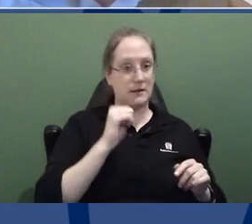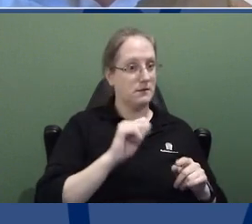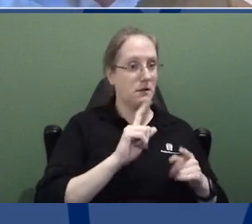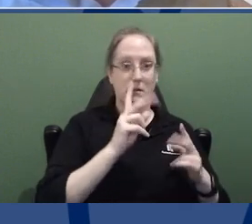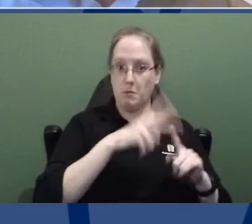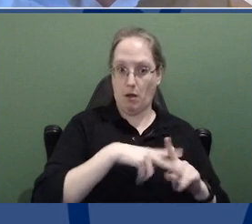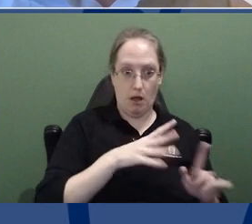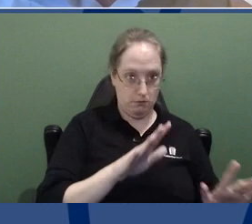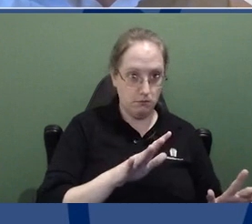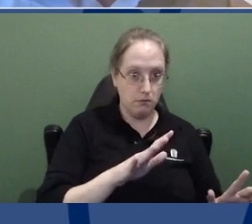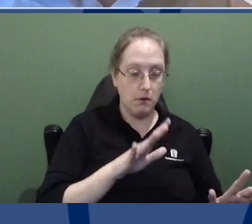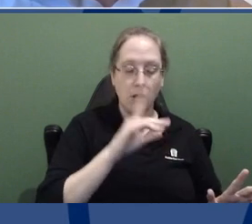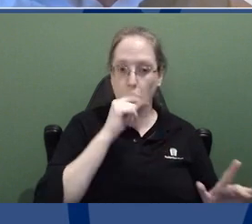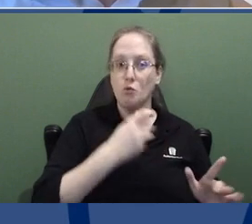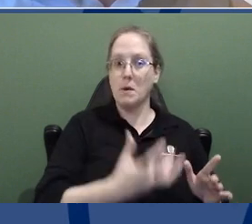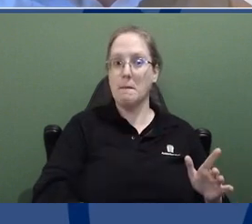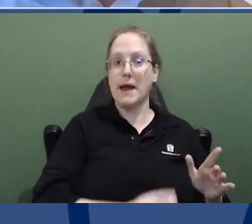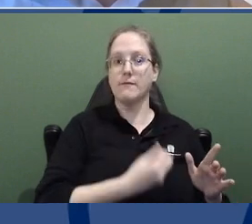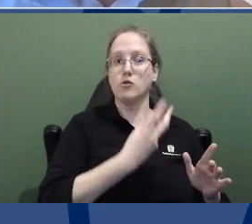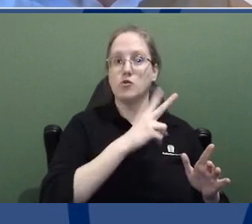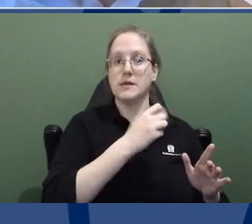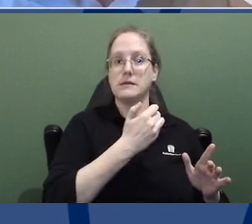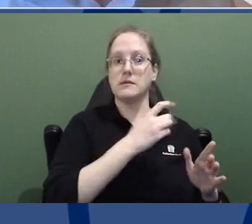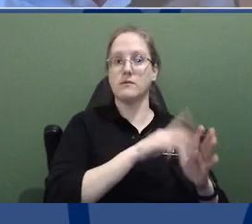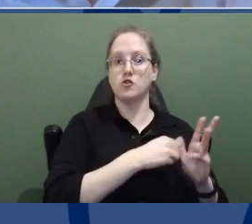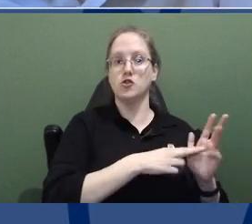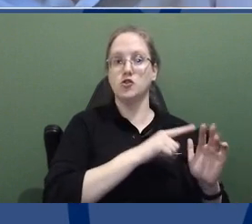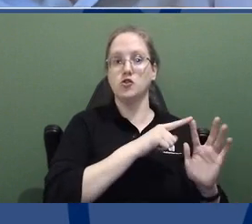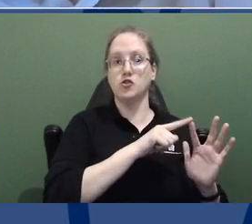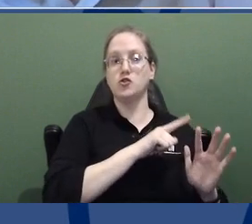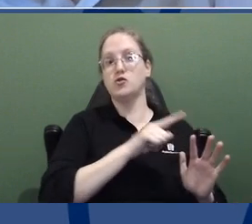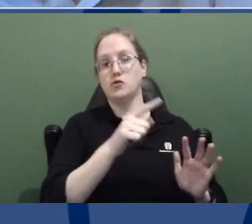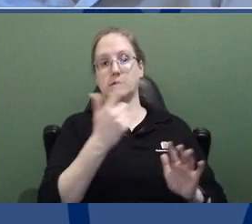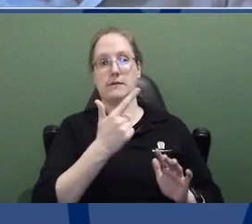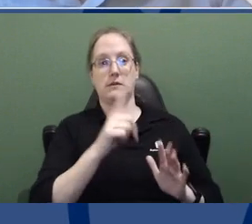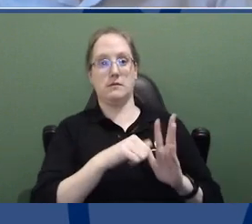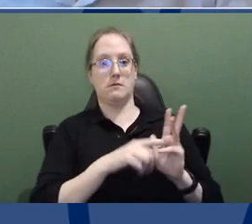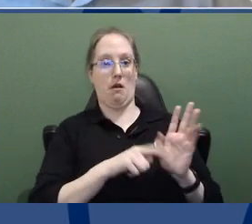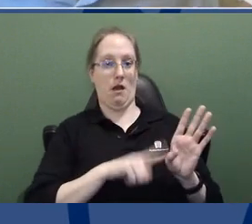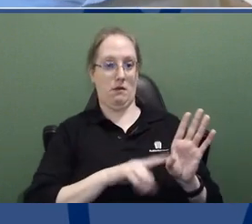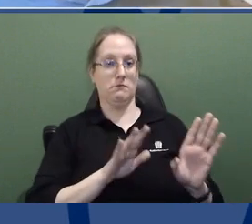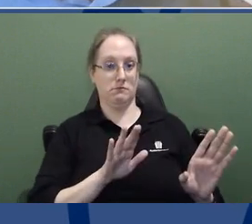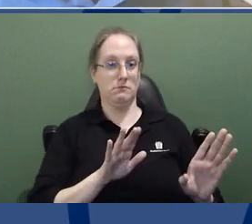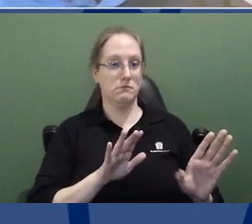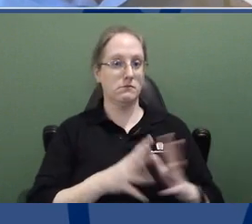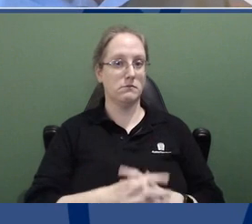for the period of 26th of June to 17th of July. So that's ‑ sorry, I've got some information